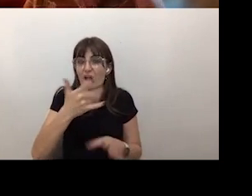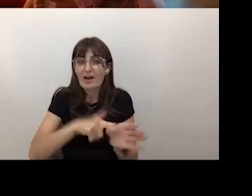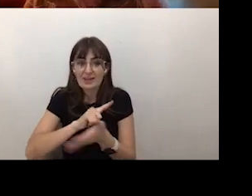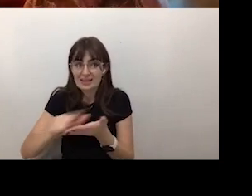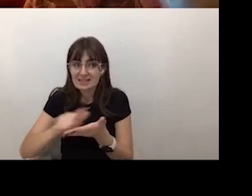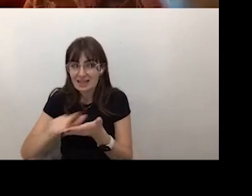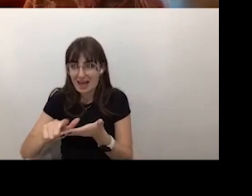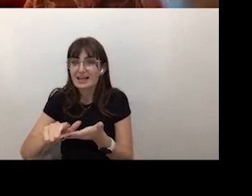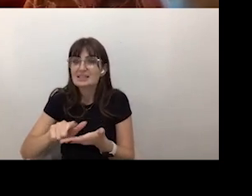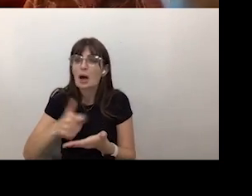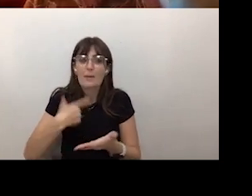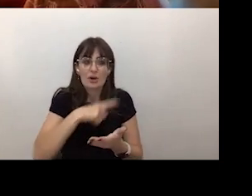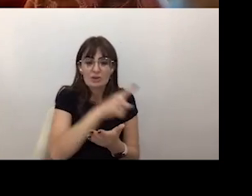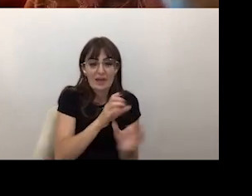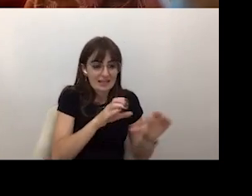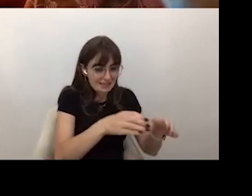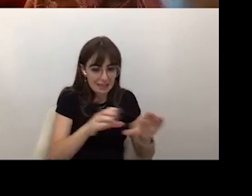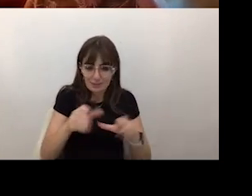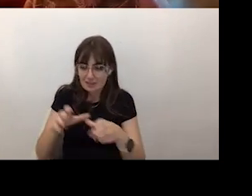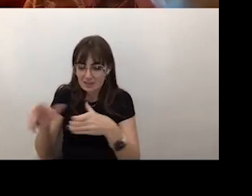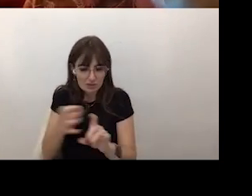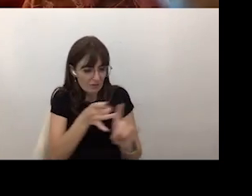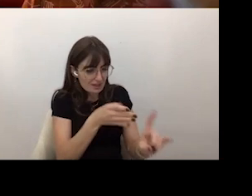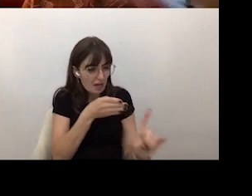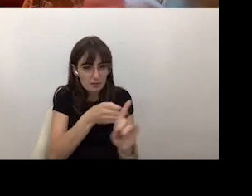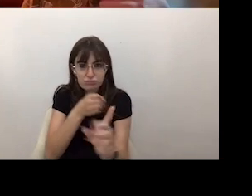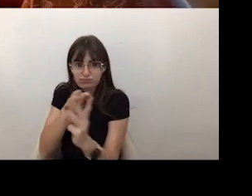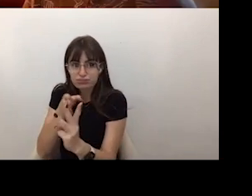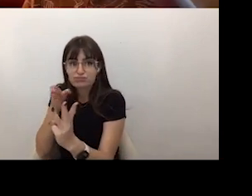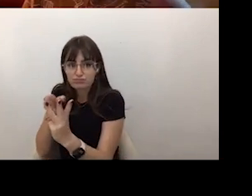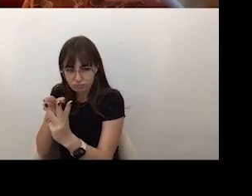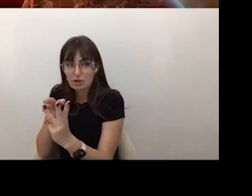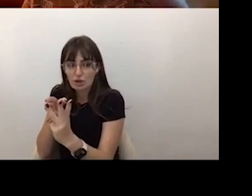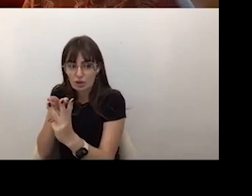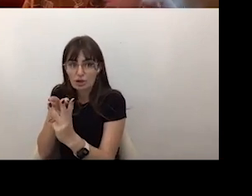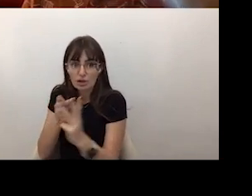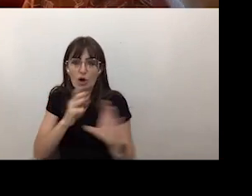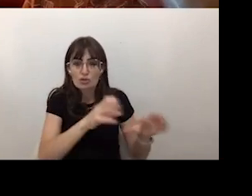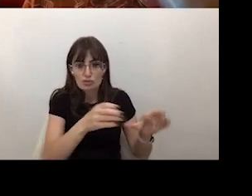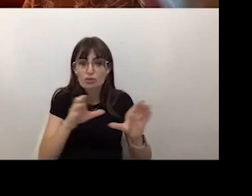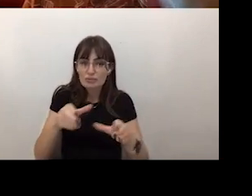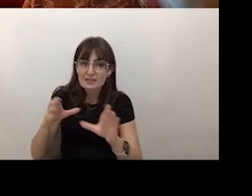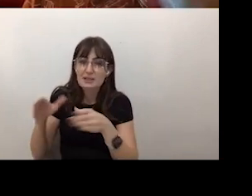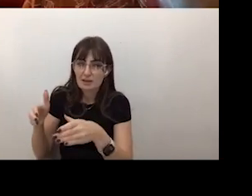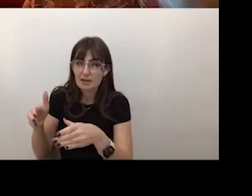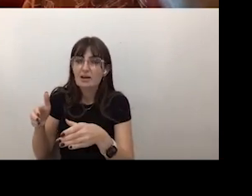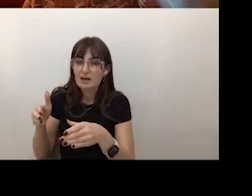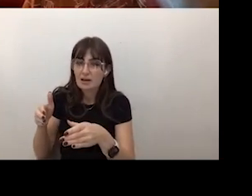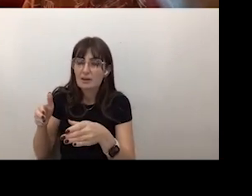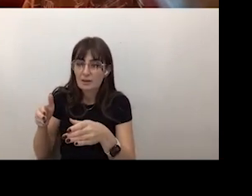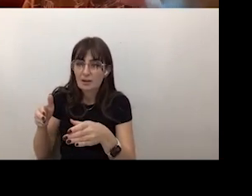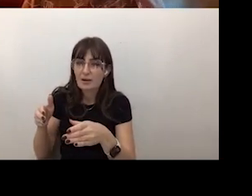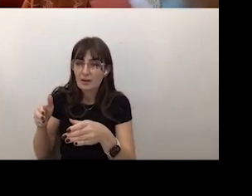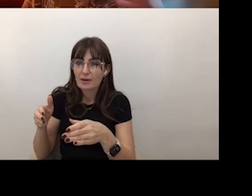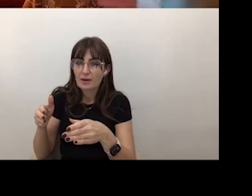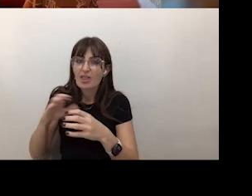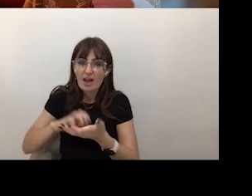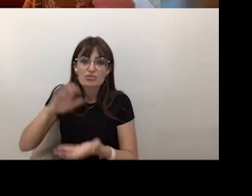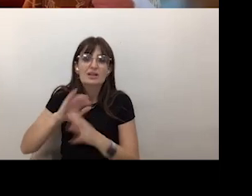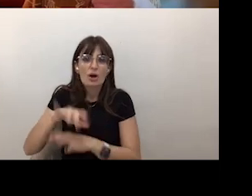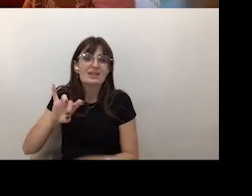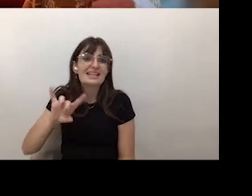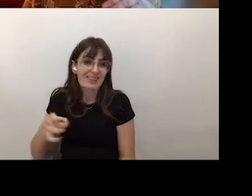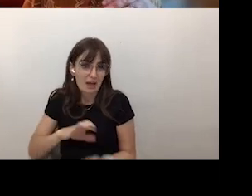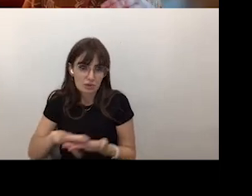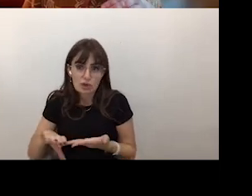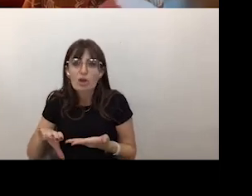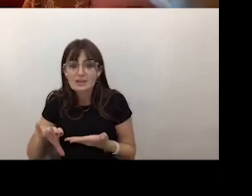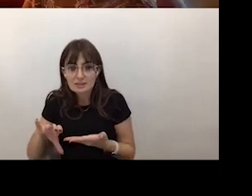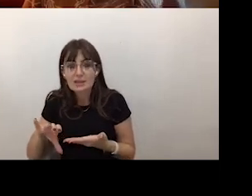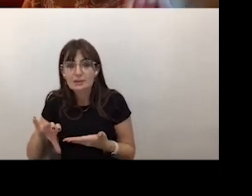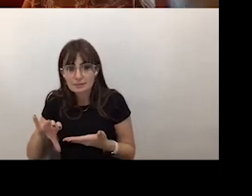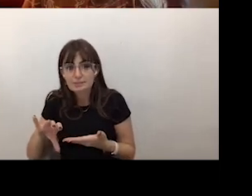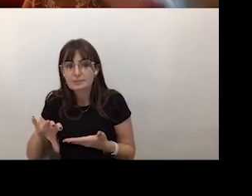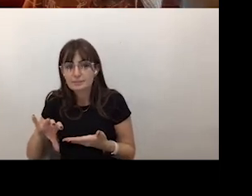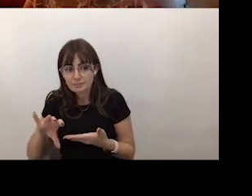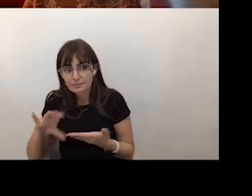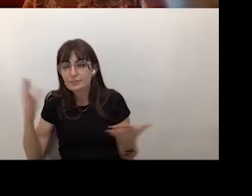based on that segmentation of those different groups, they raised over $10,000. It is now a